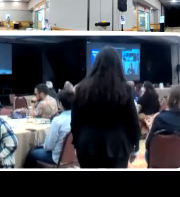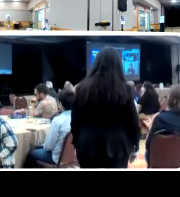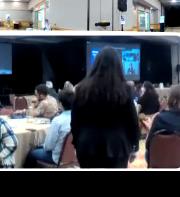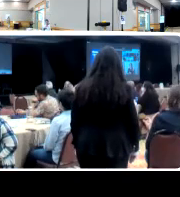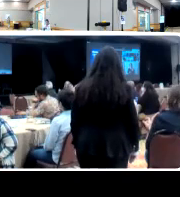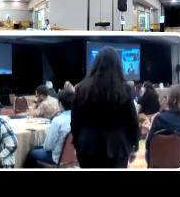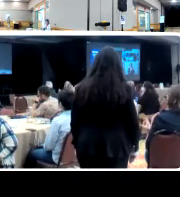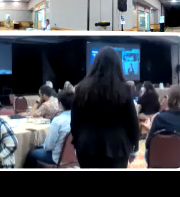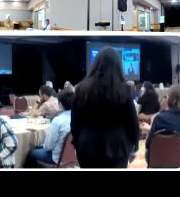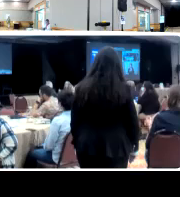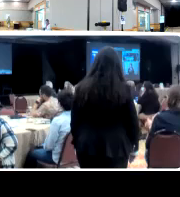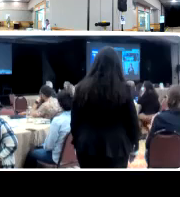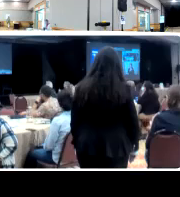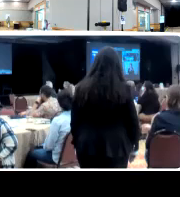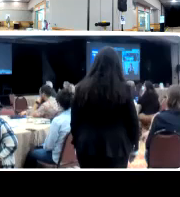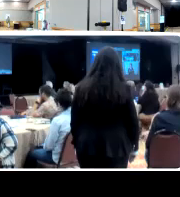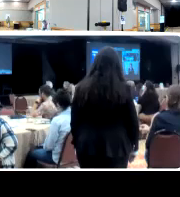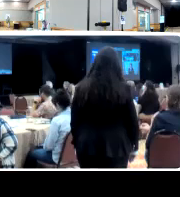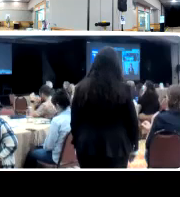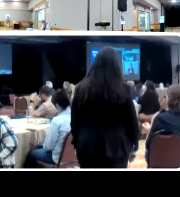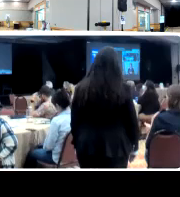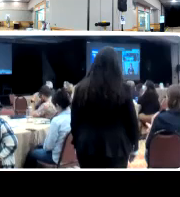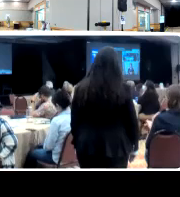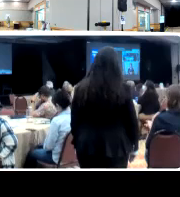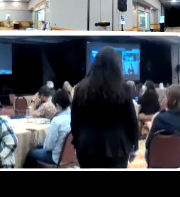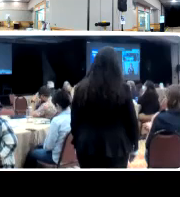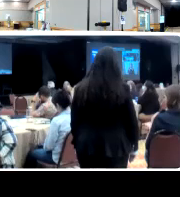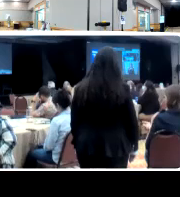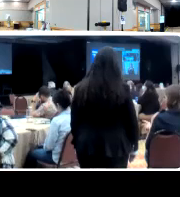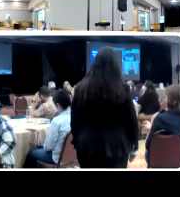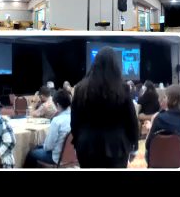initial evacuations but when we have prevacs and we're planning for events